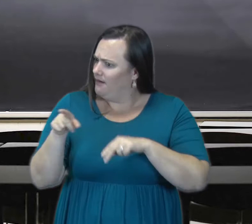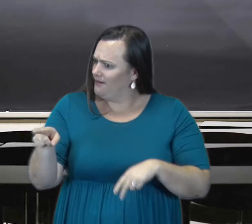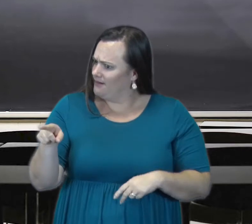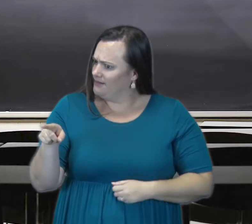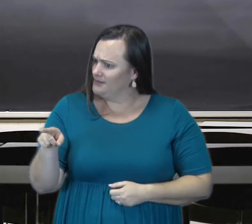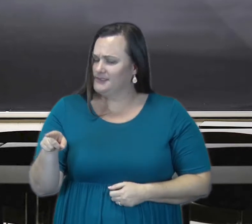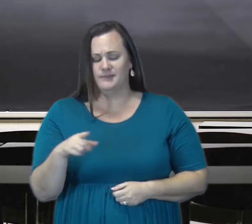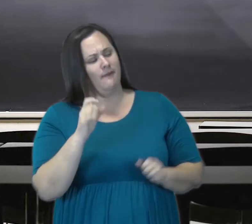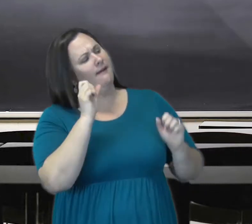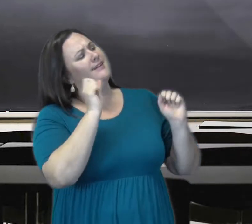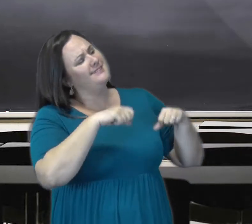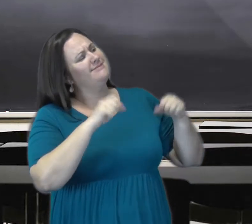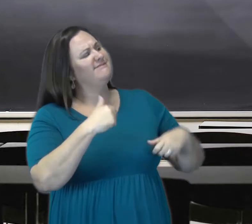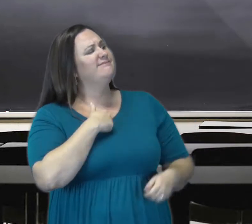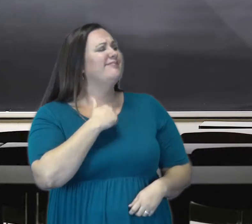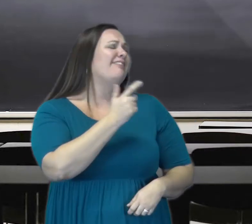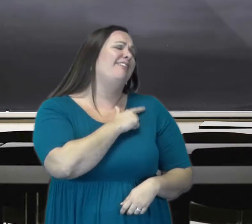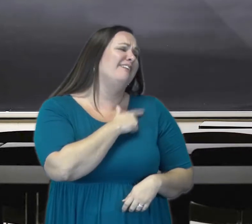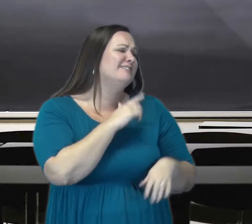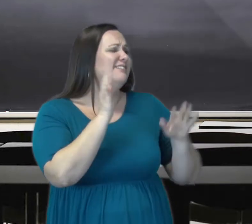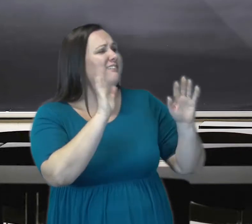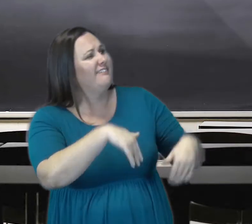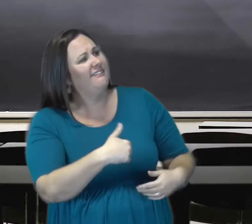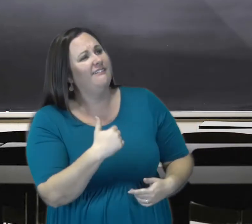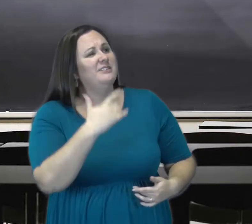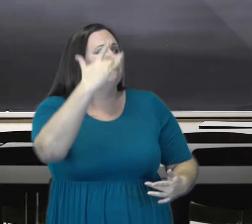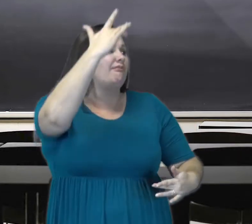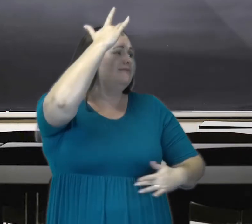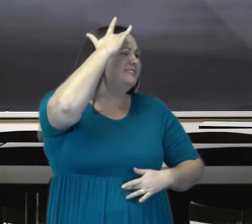to her have you gained weight she would then respond yes I've been lazy or